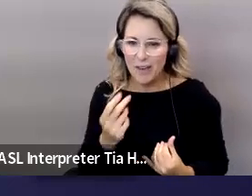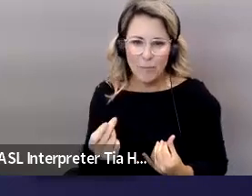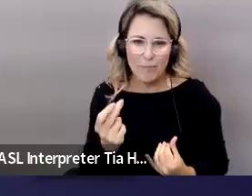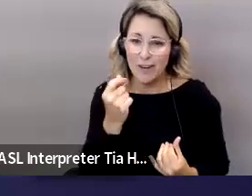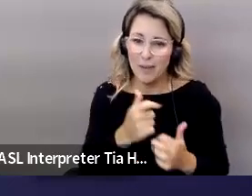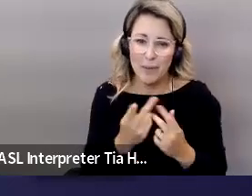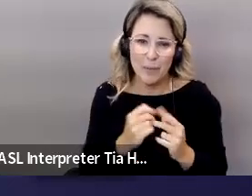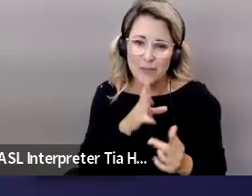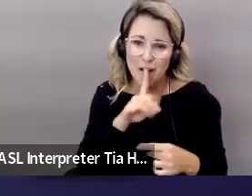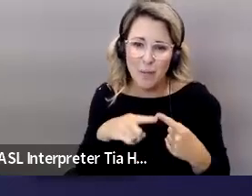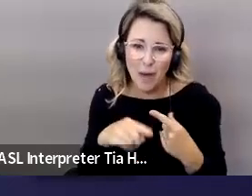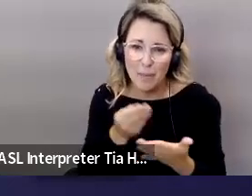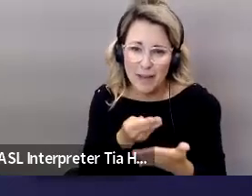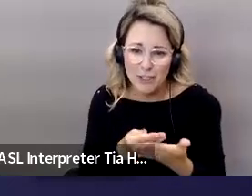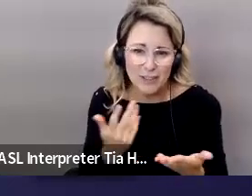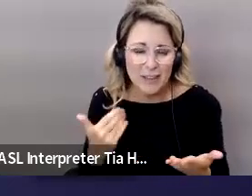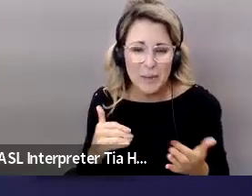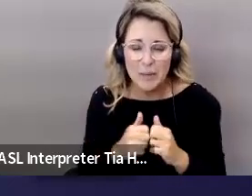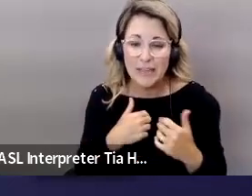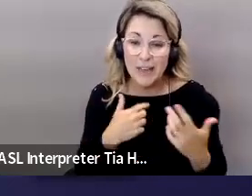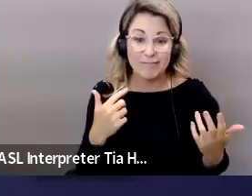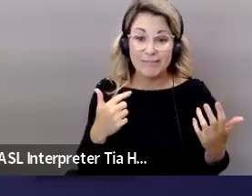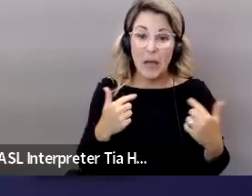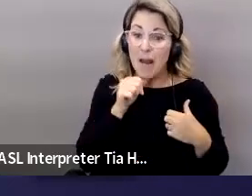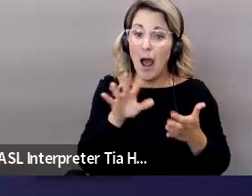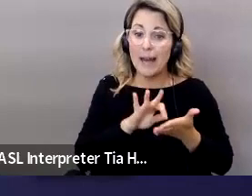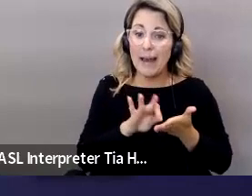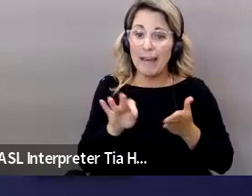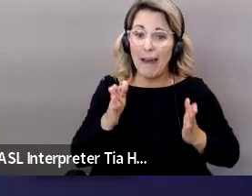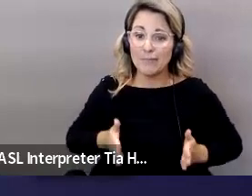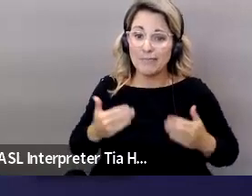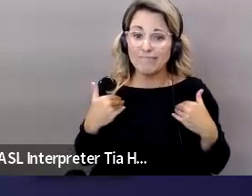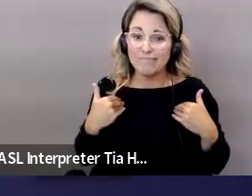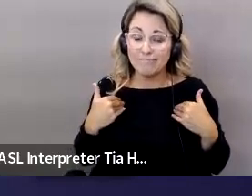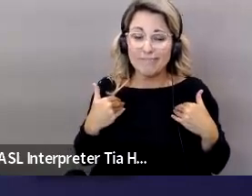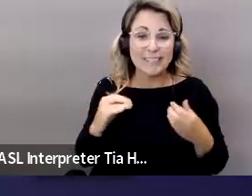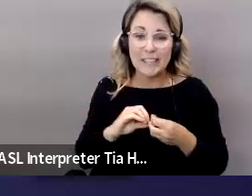budget exactly what you said. Like, I'm not an accountant, right? Like, numbers and all this can